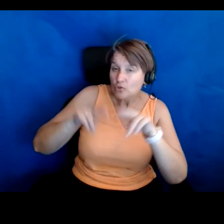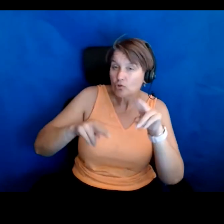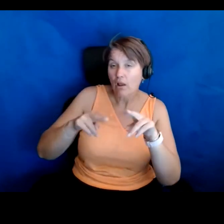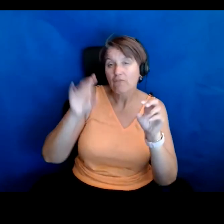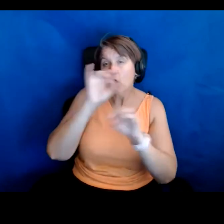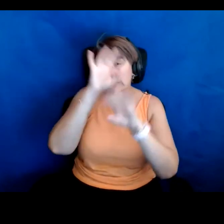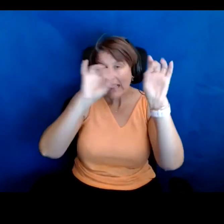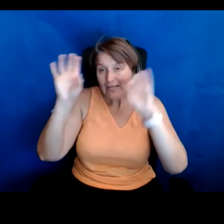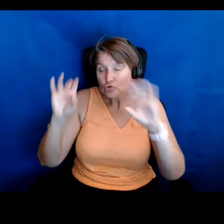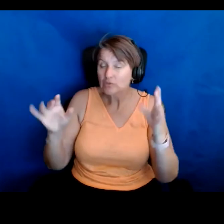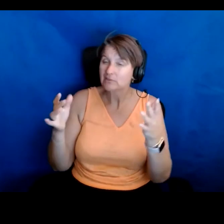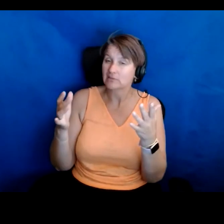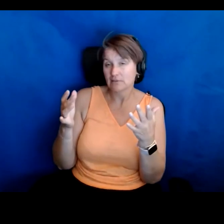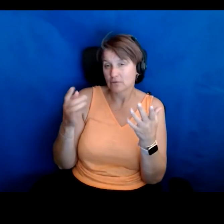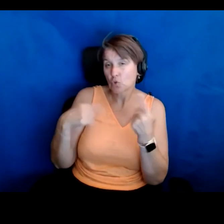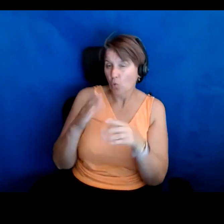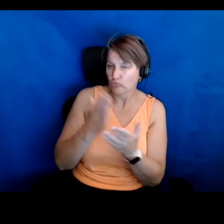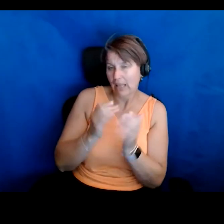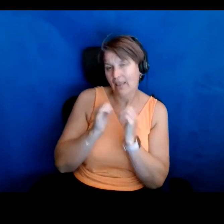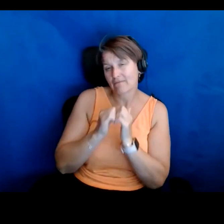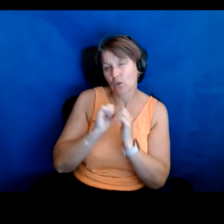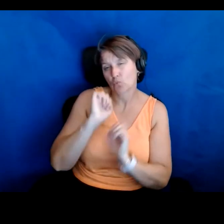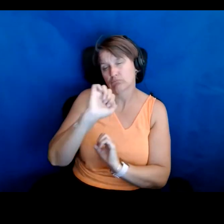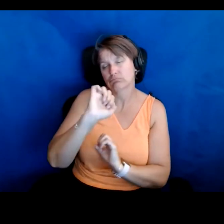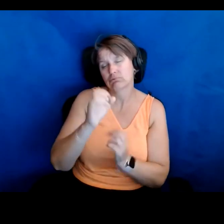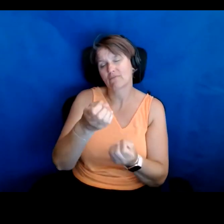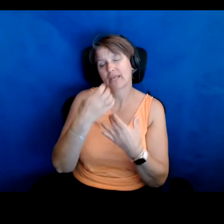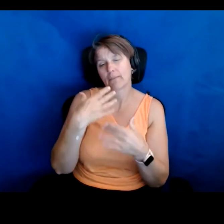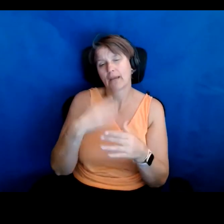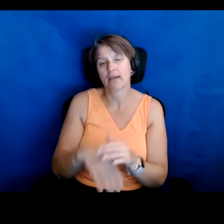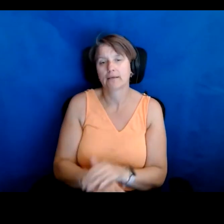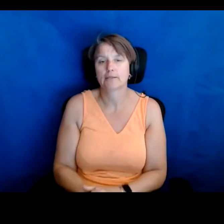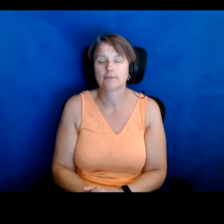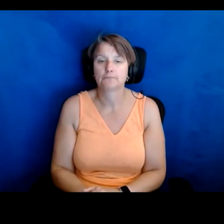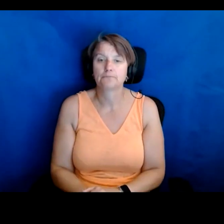so we really value feedback. Also, I very much hope to see